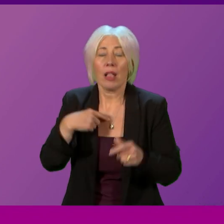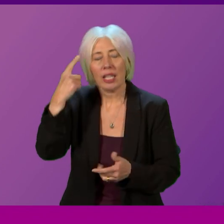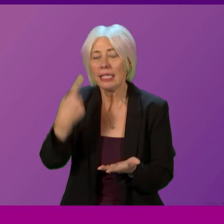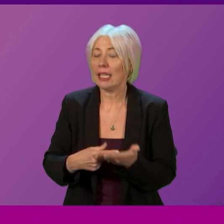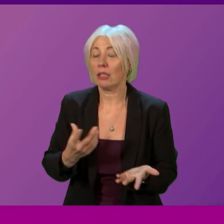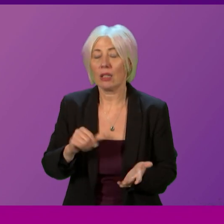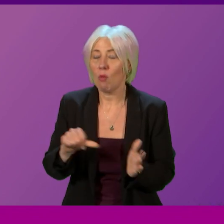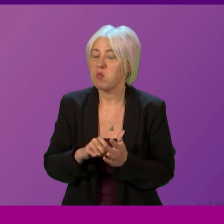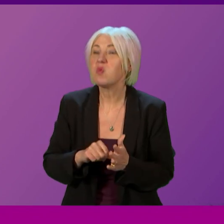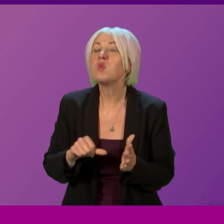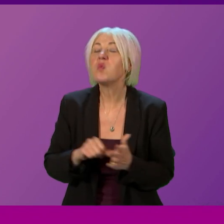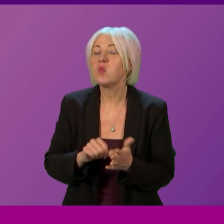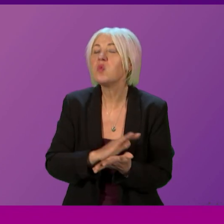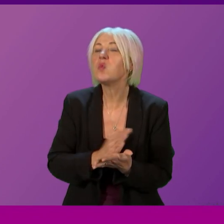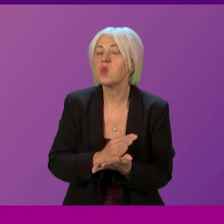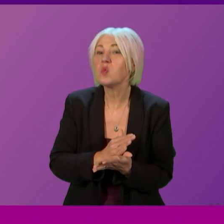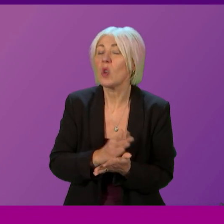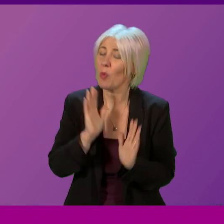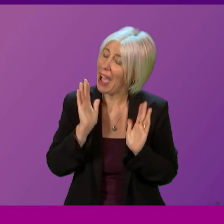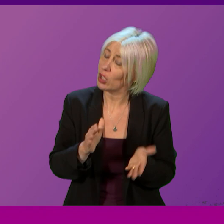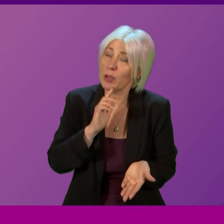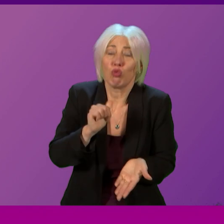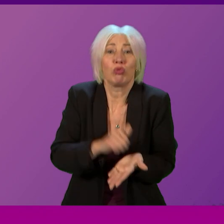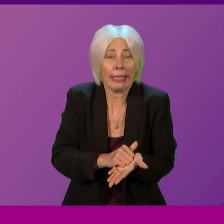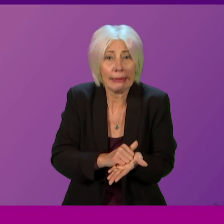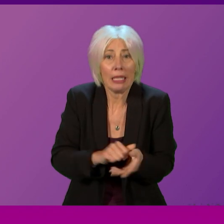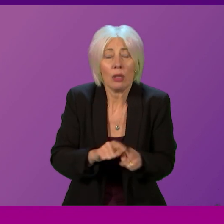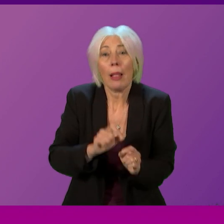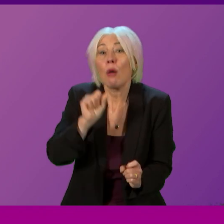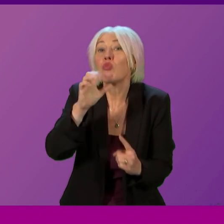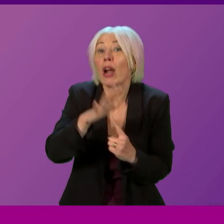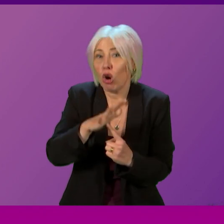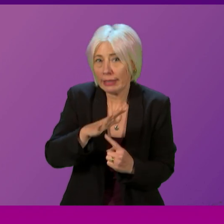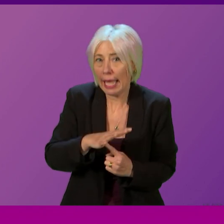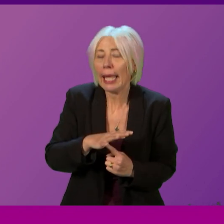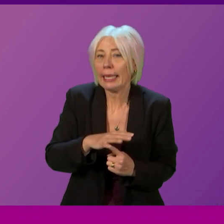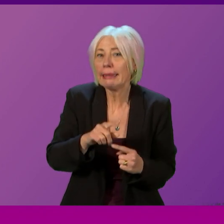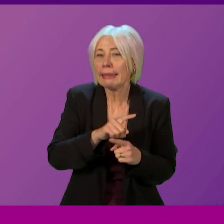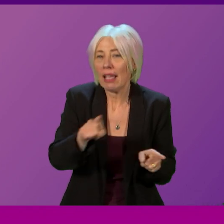It is important that we get this right and that we prioritise those for whom breast screening